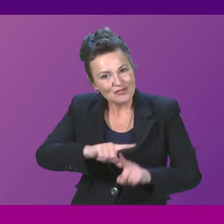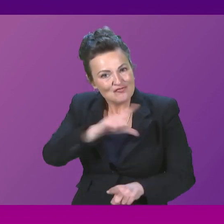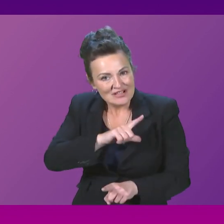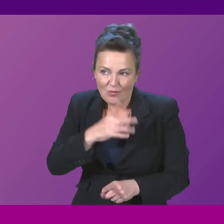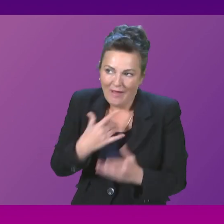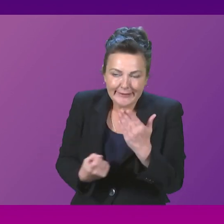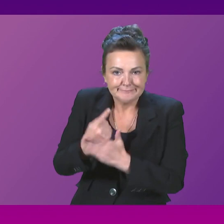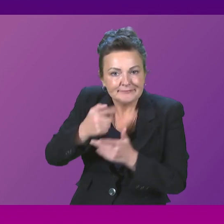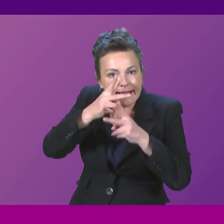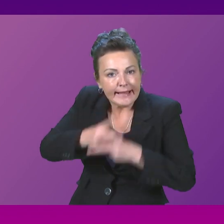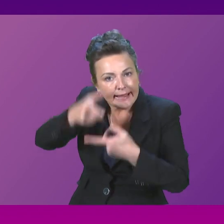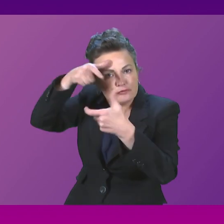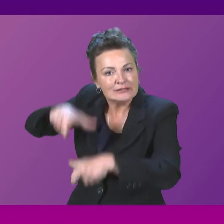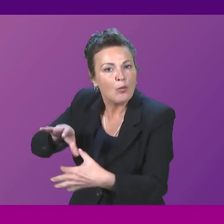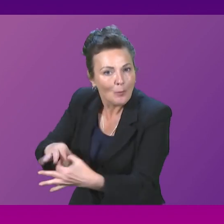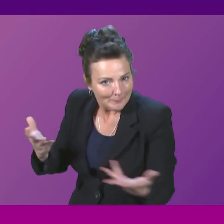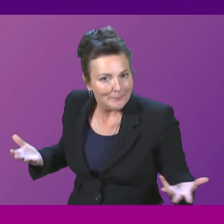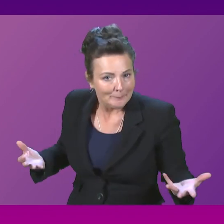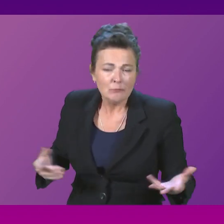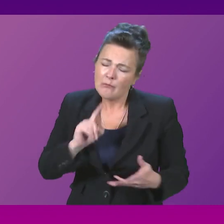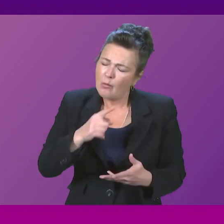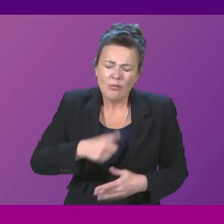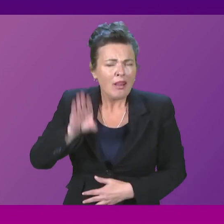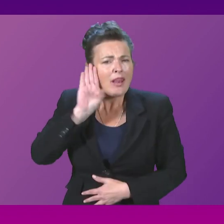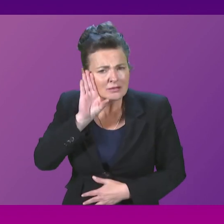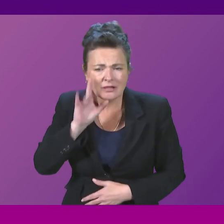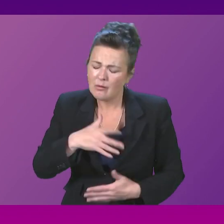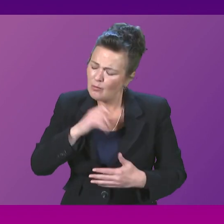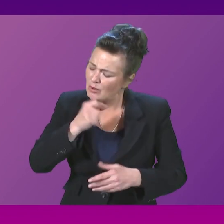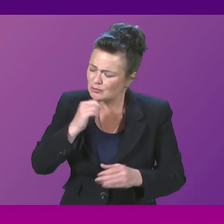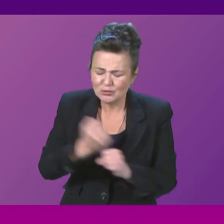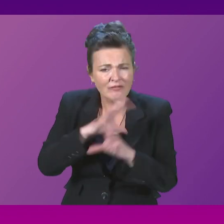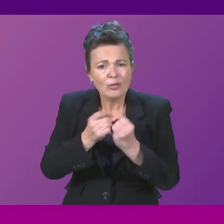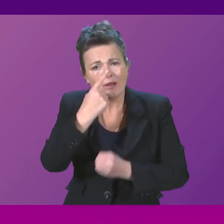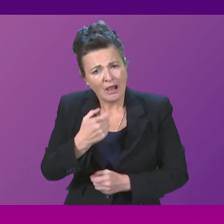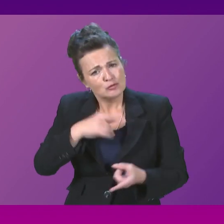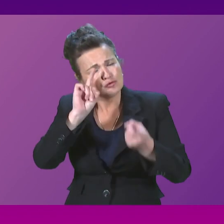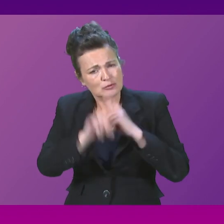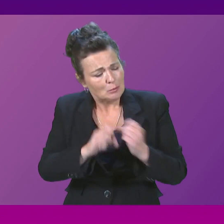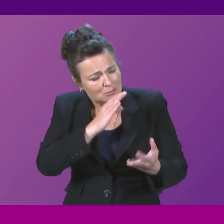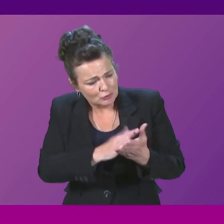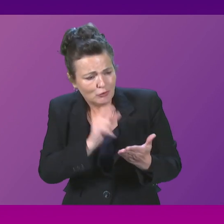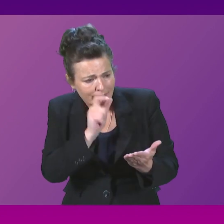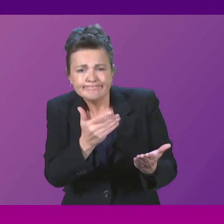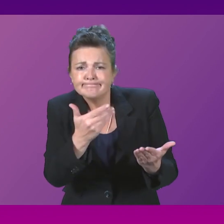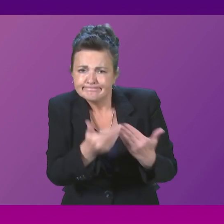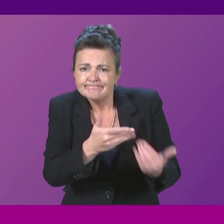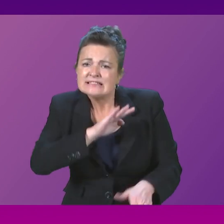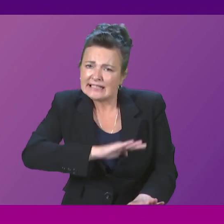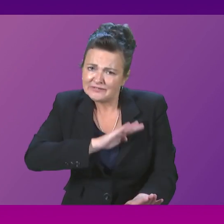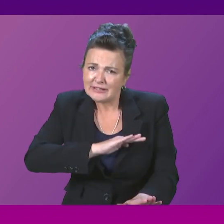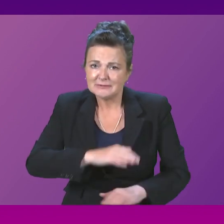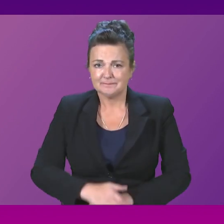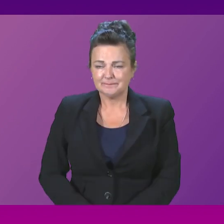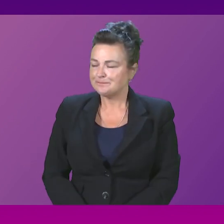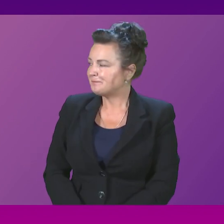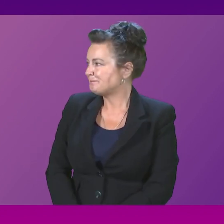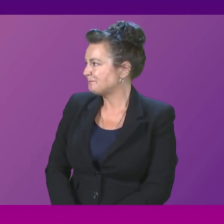to listen and to respond, and to do everything that we can to address those concerns.